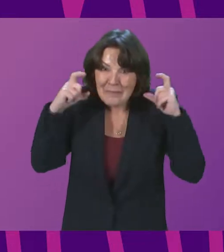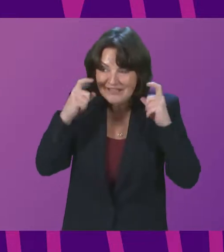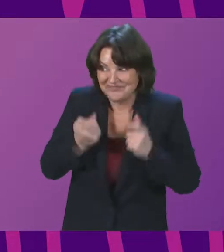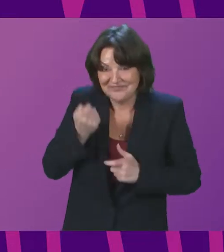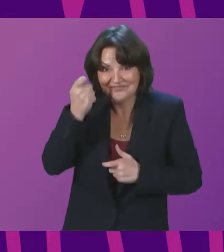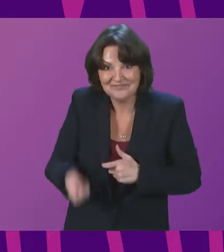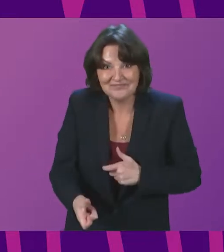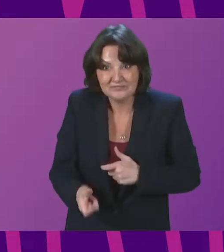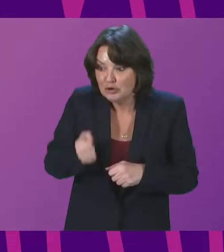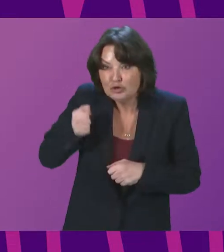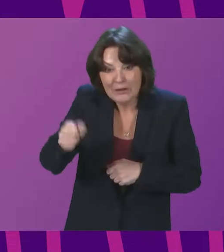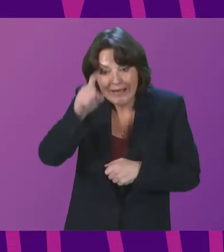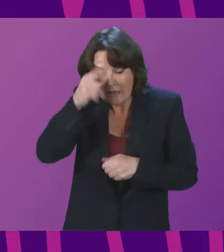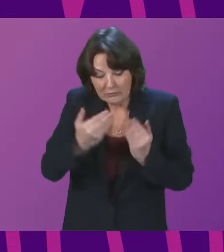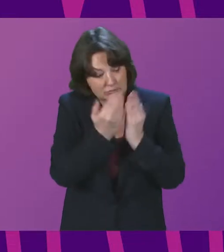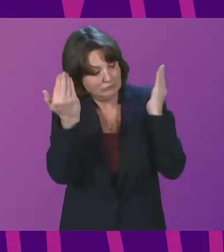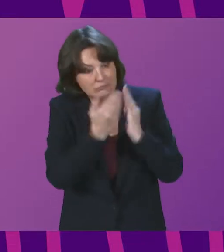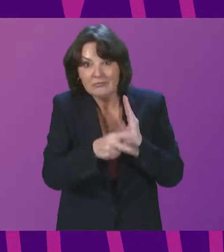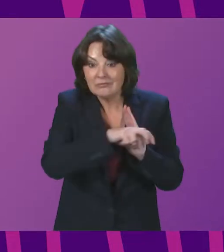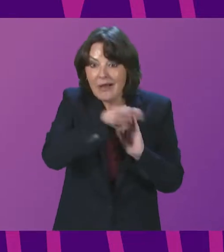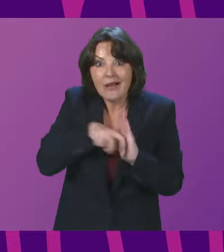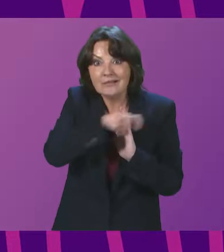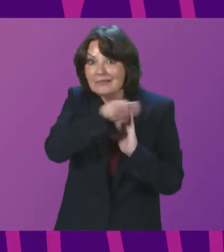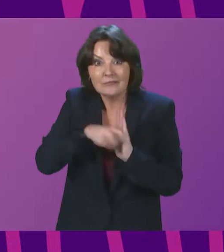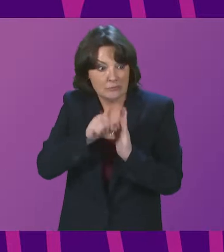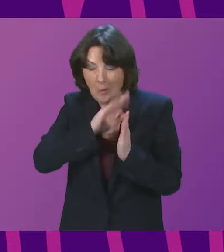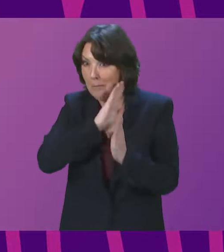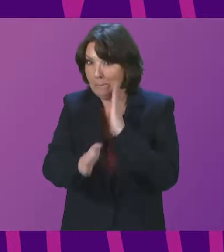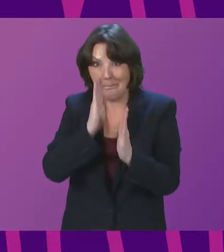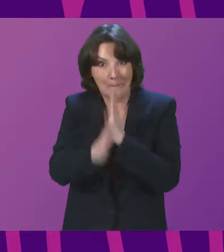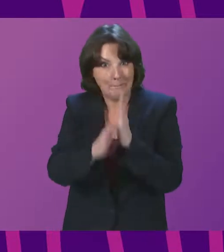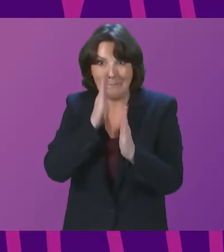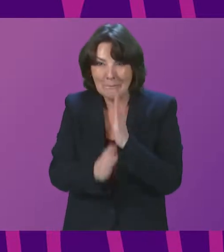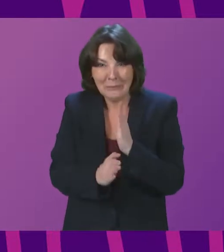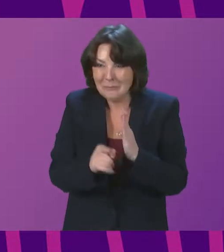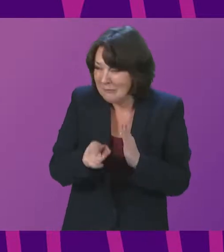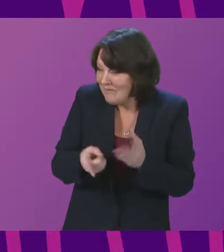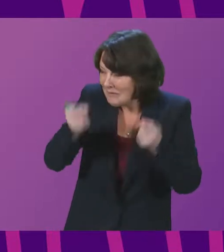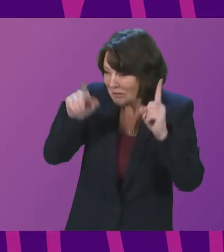The train could not pick up passengers on the route, so it bypassed stations. That is absolutely unacceptable.